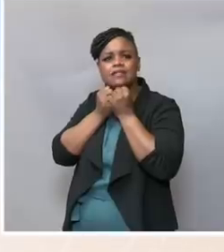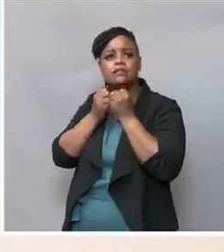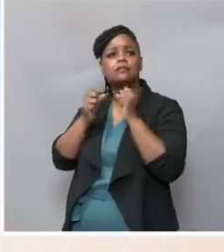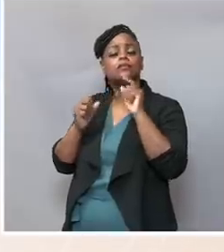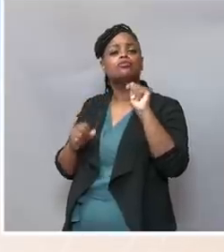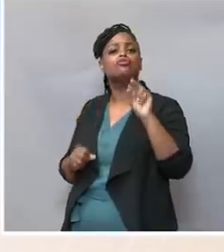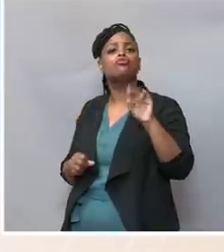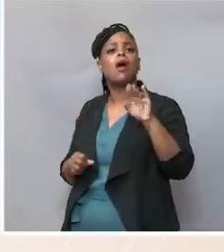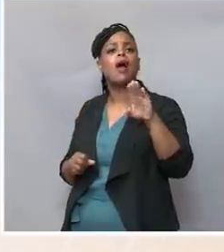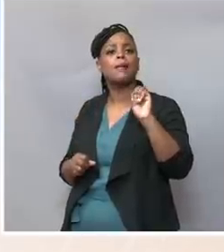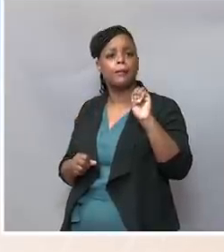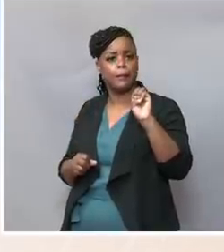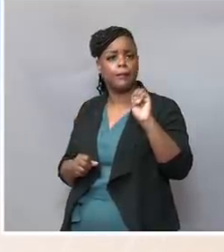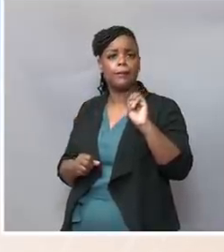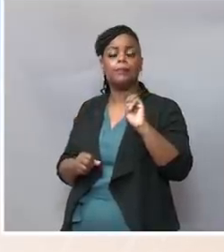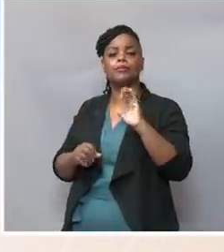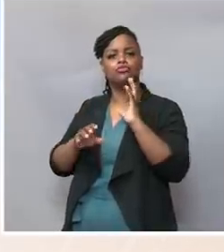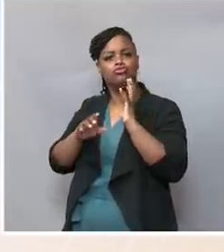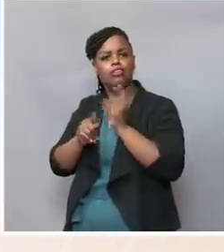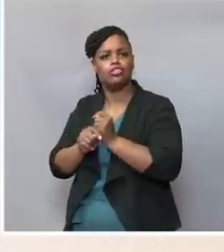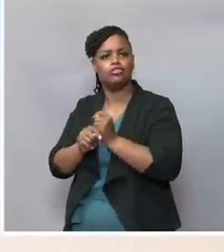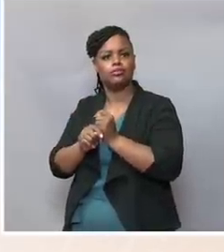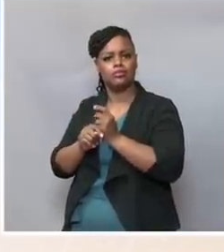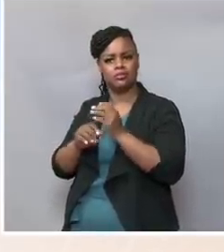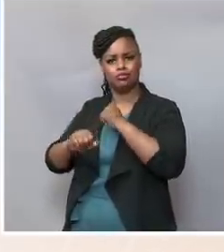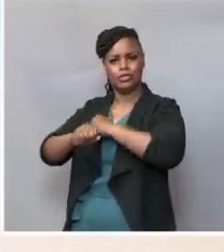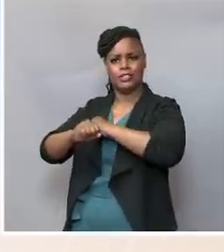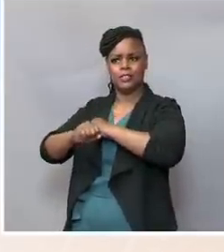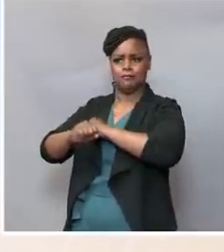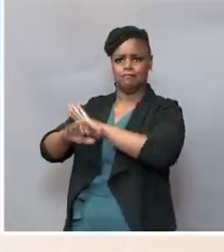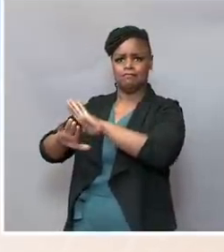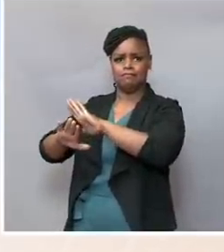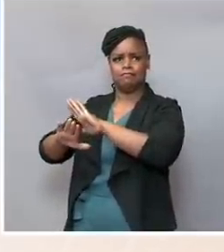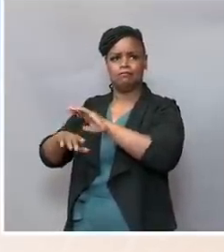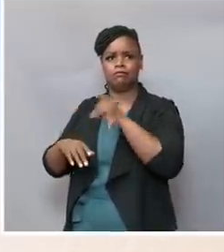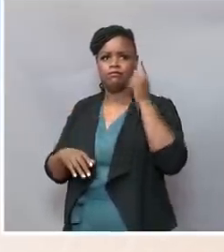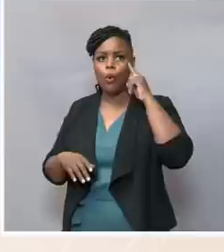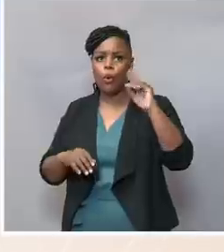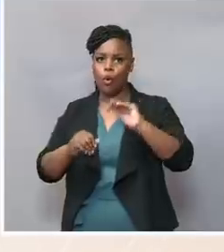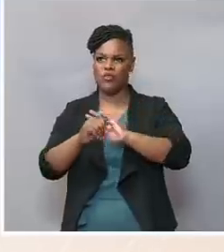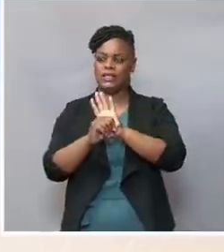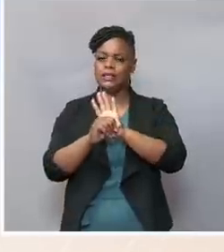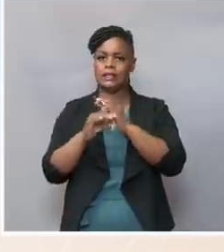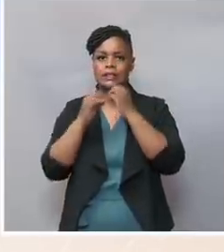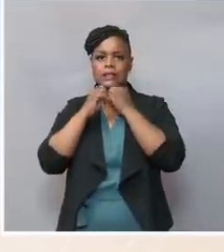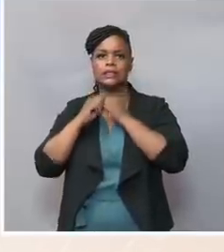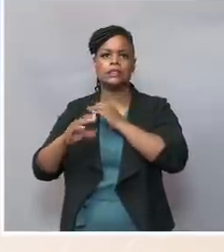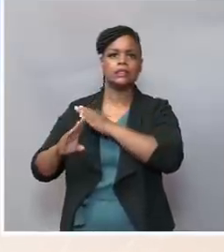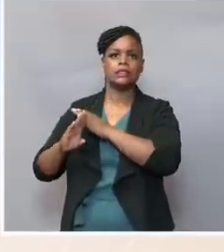over this past year. And people like Irene Webster, I just met earlier this week in Burlington, Vermont.